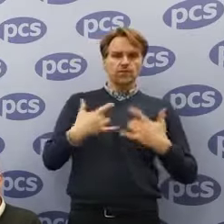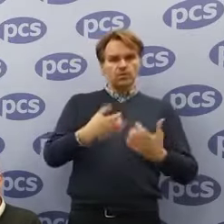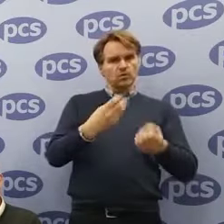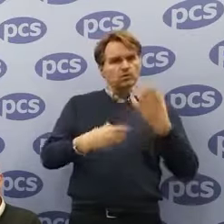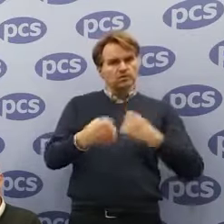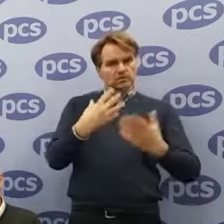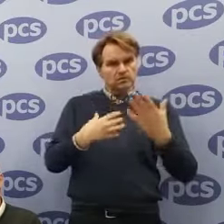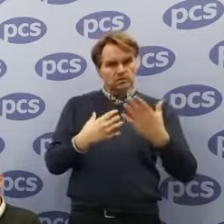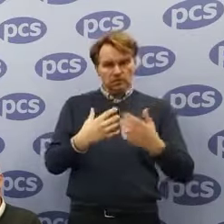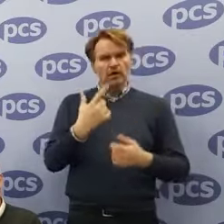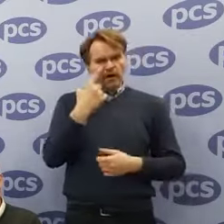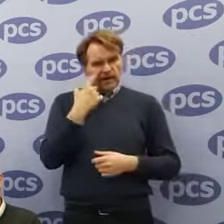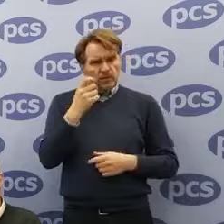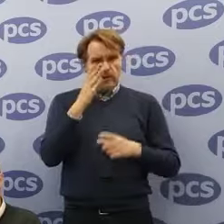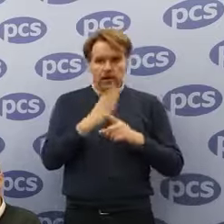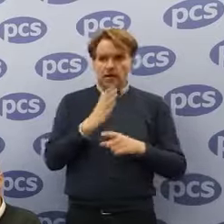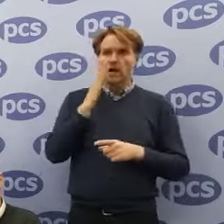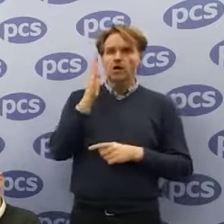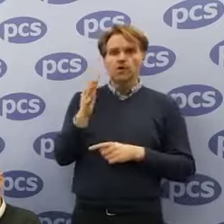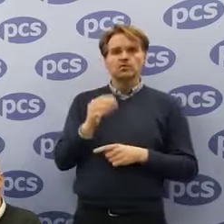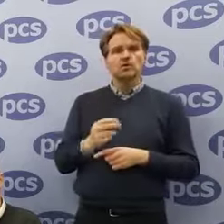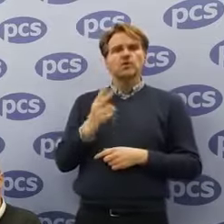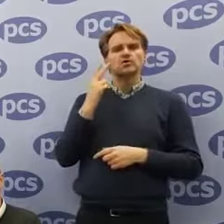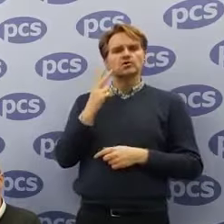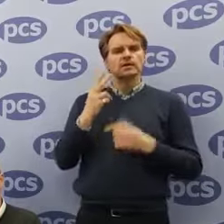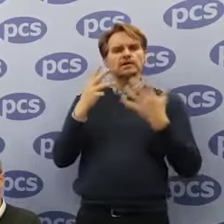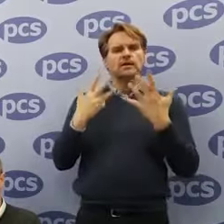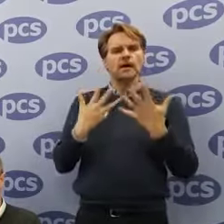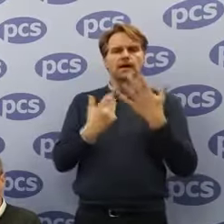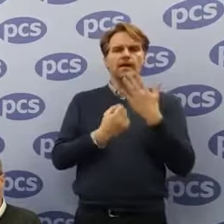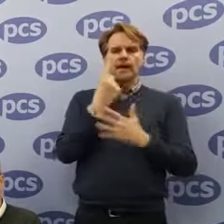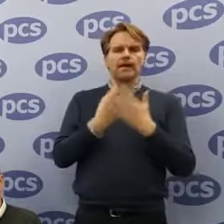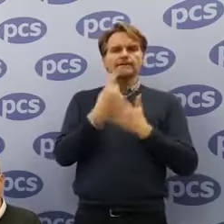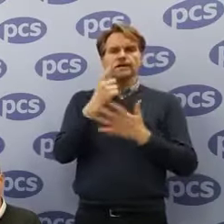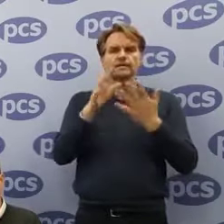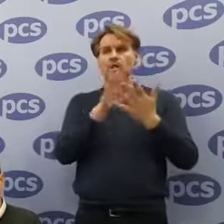attend one of 29 briefing sessions that are taking place throughout this month